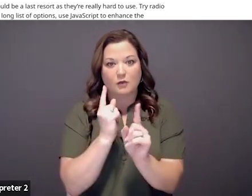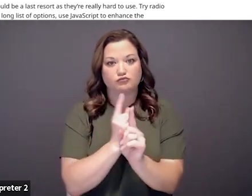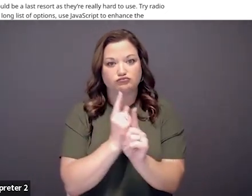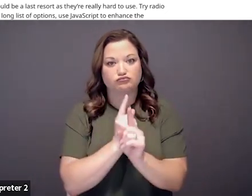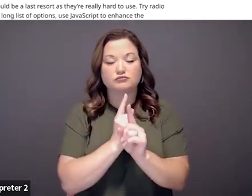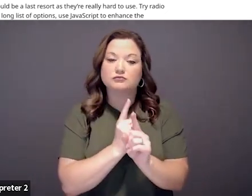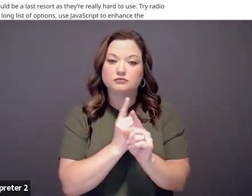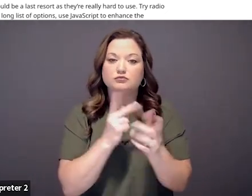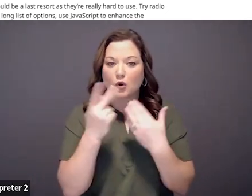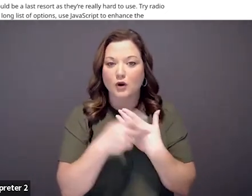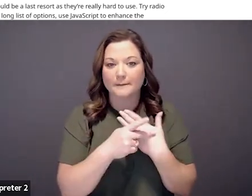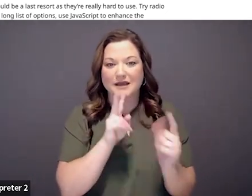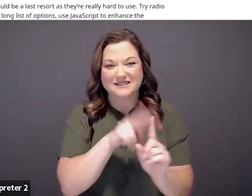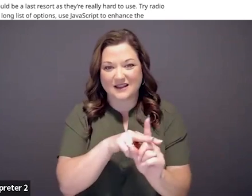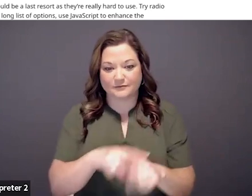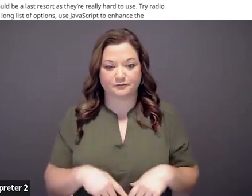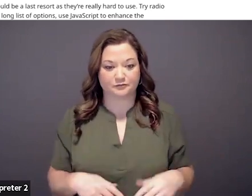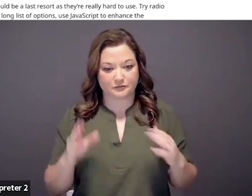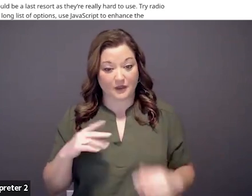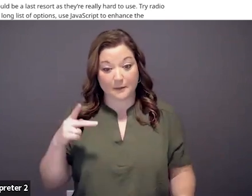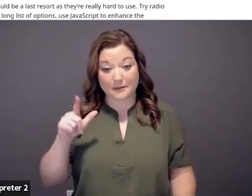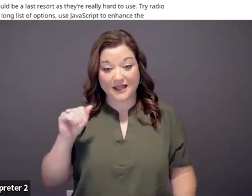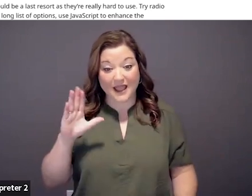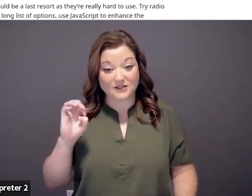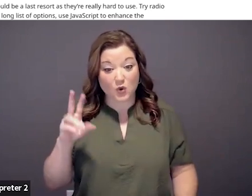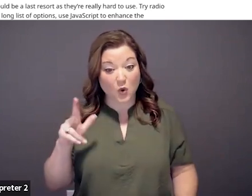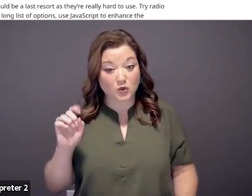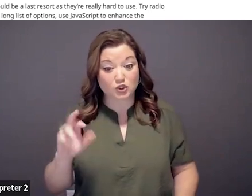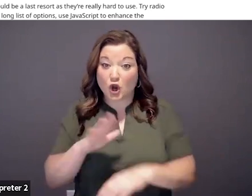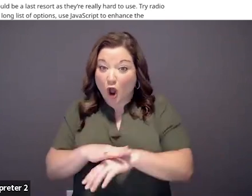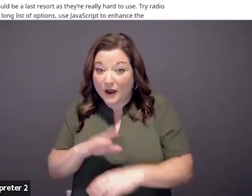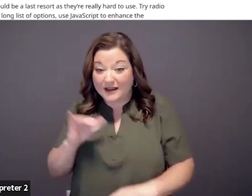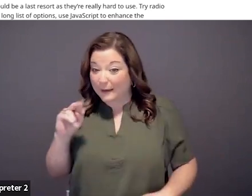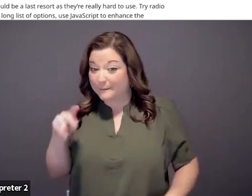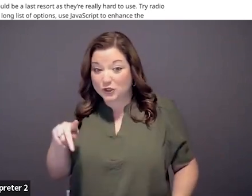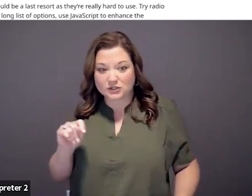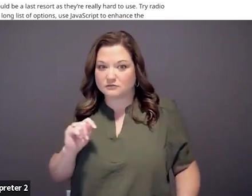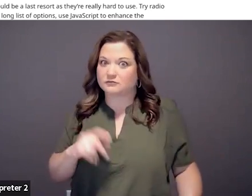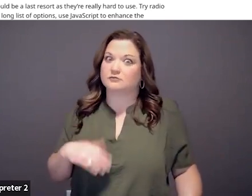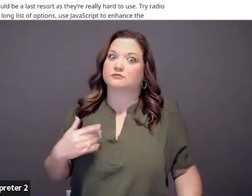Do not use placeholder on input fields. I faulted a lot of plugins on this one.